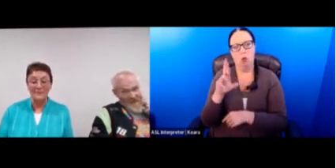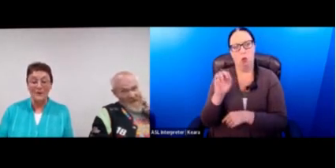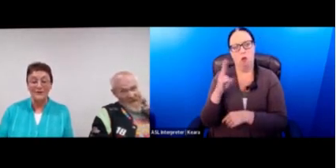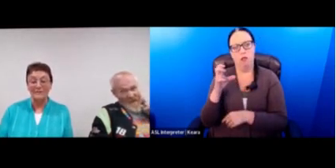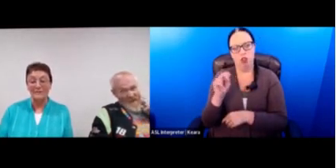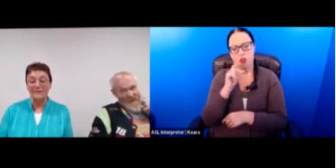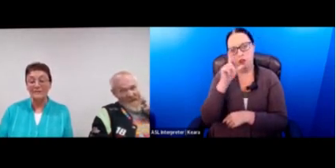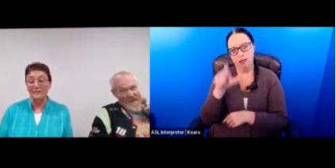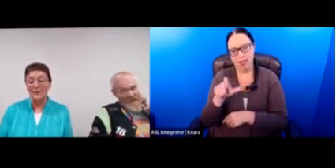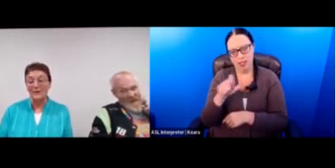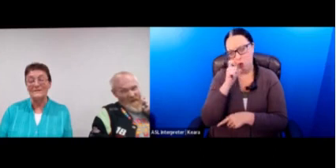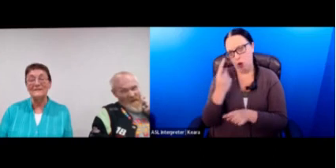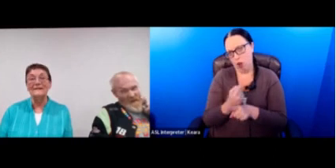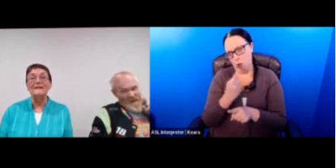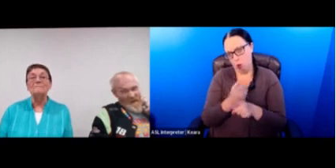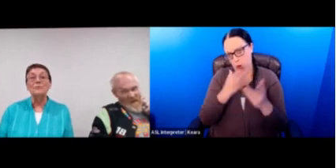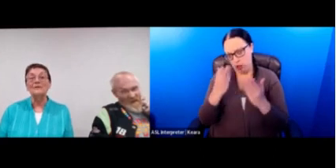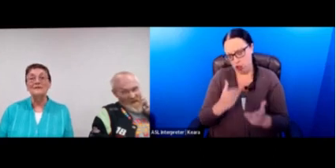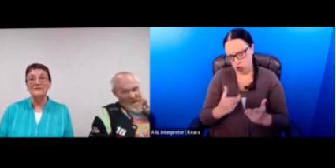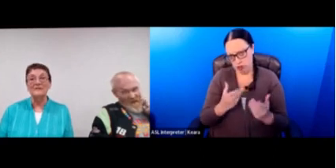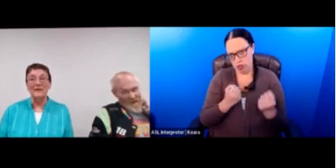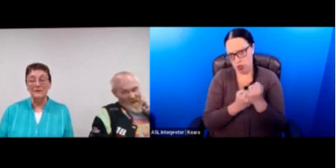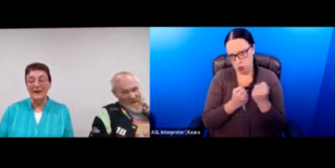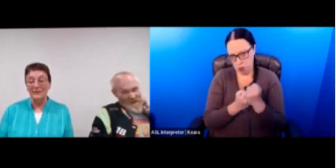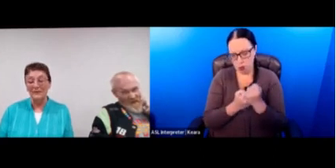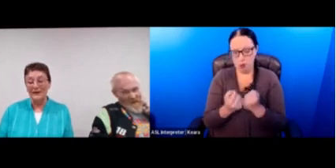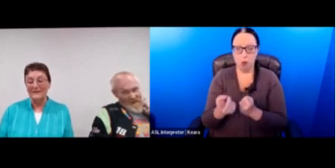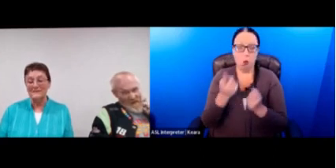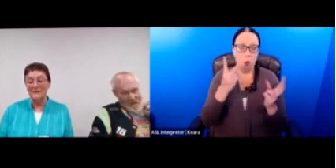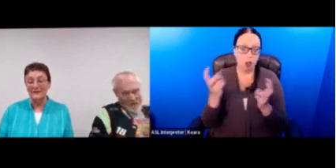inappropriate services and supports. One of the issues that we got we were in into getting